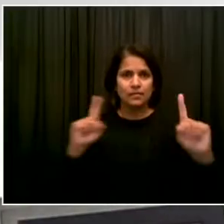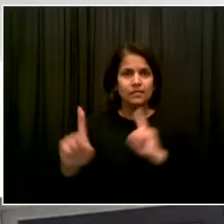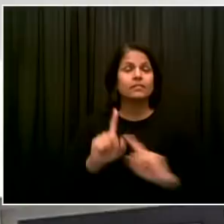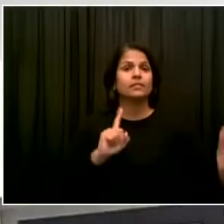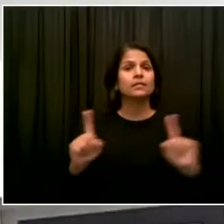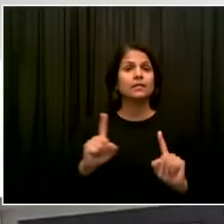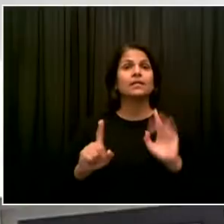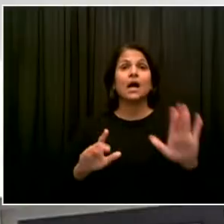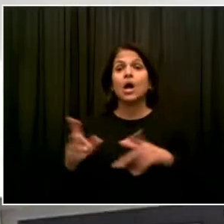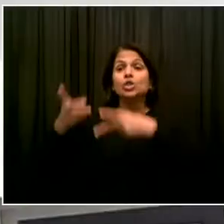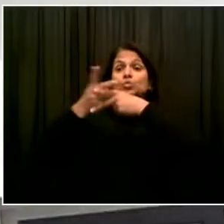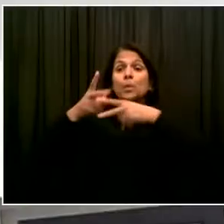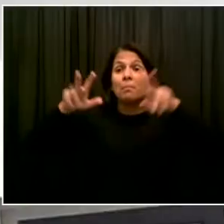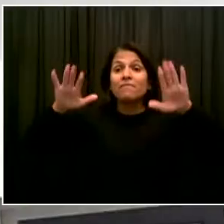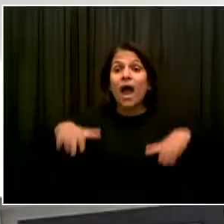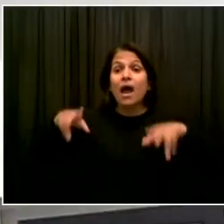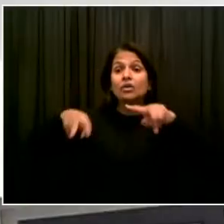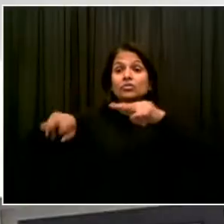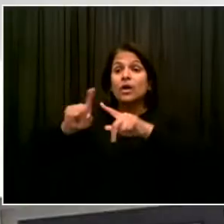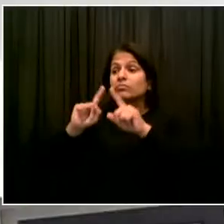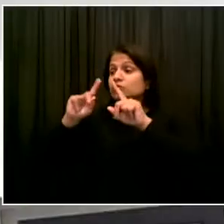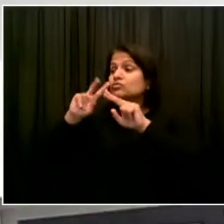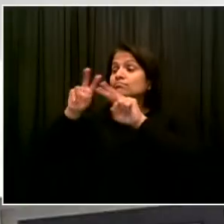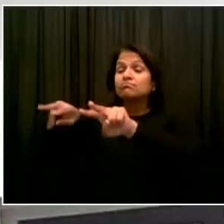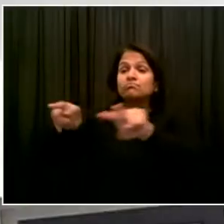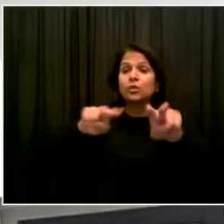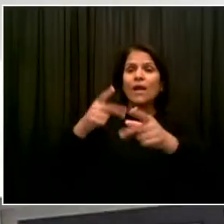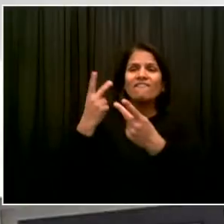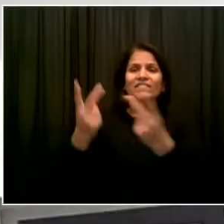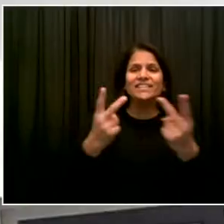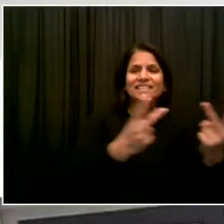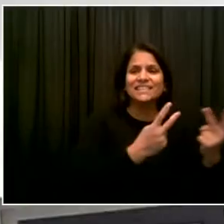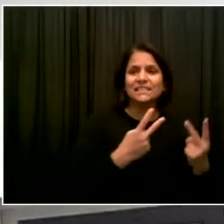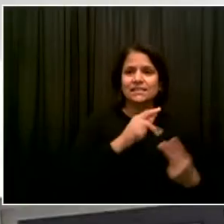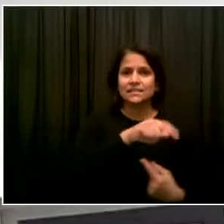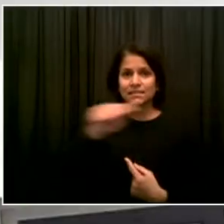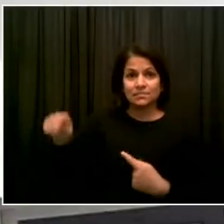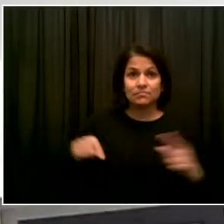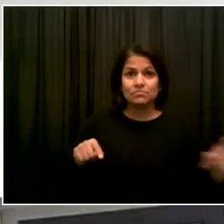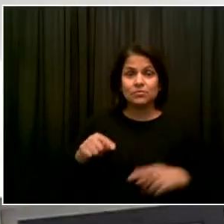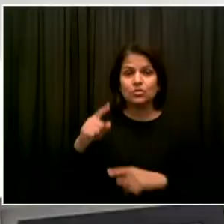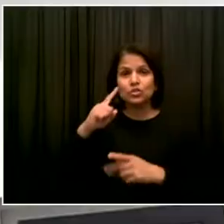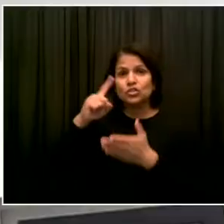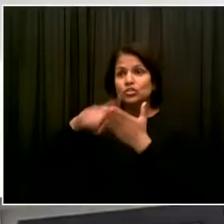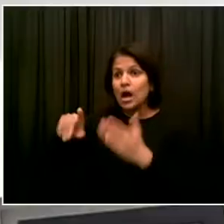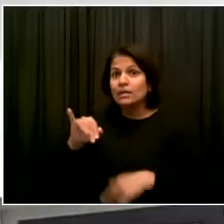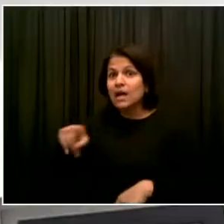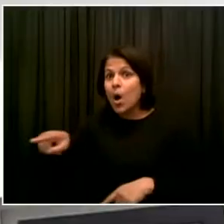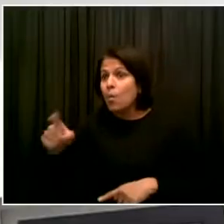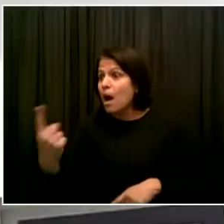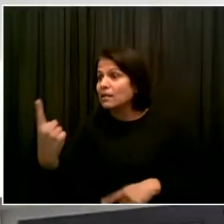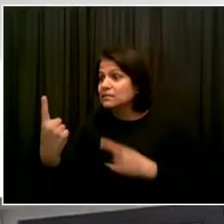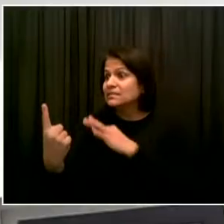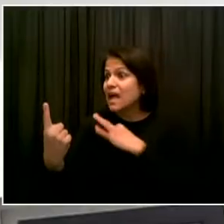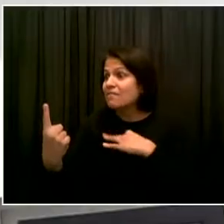CLEAR THAT WHAT WE ARE GOING TO DO IS SEND SUPERVISORS ALL AROUND TO THE OTHER SITES, THE